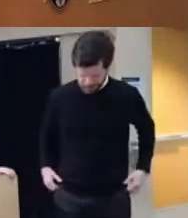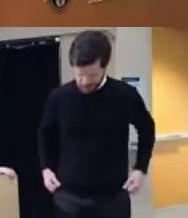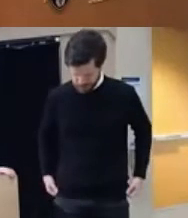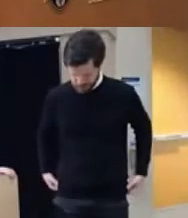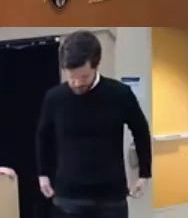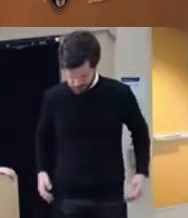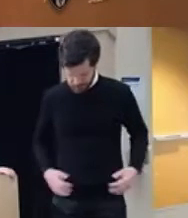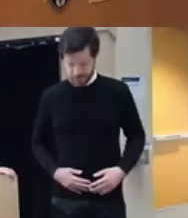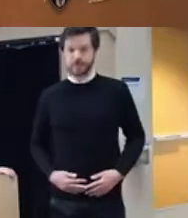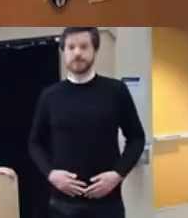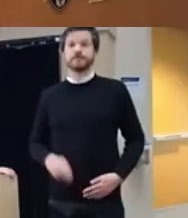okay good afternoon